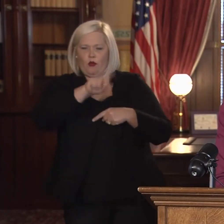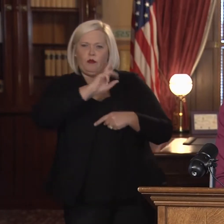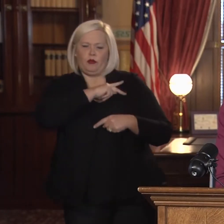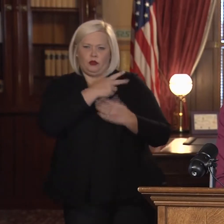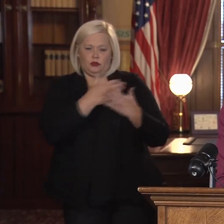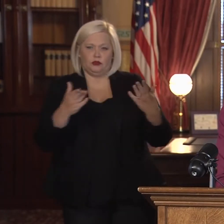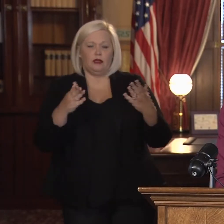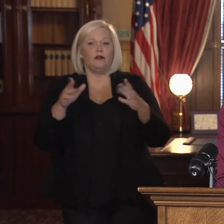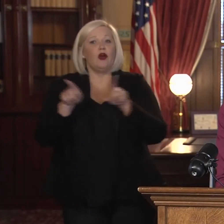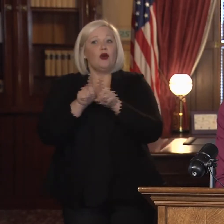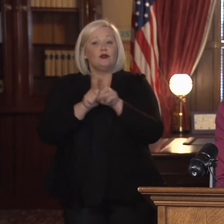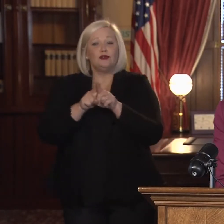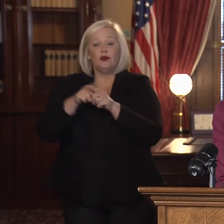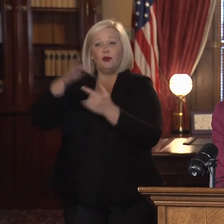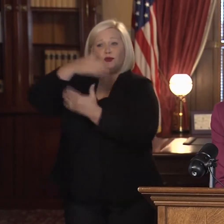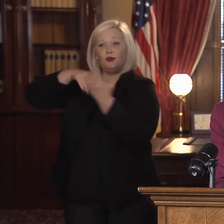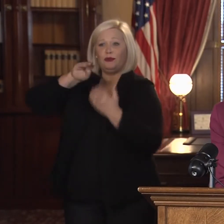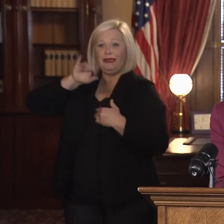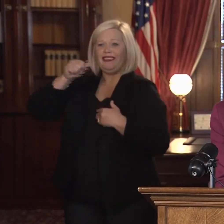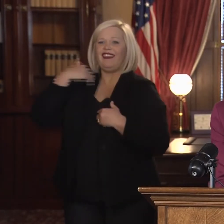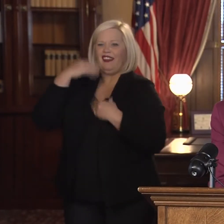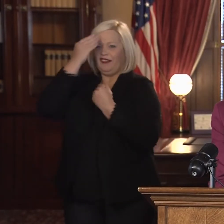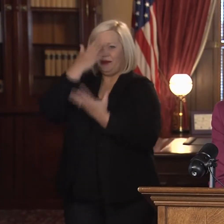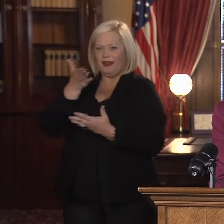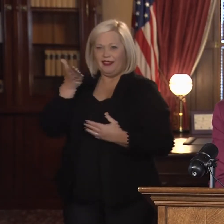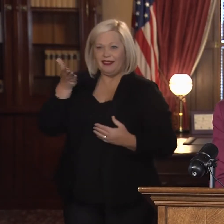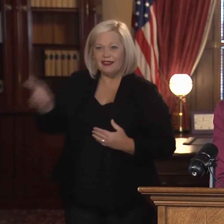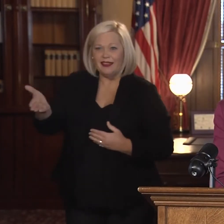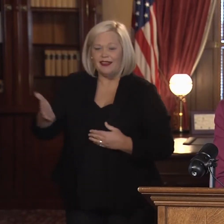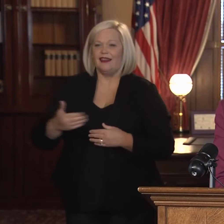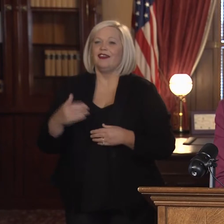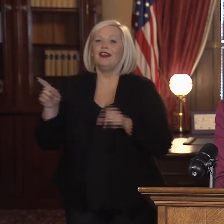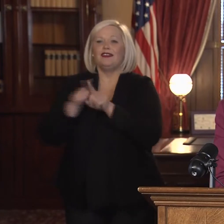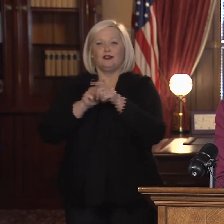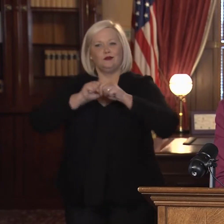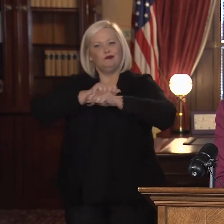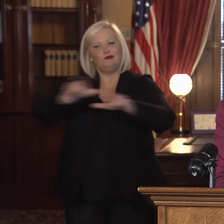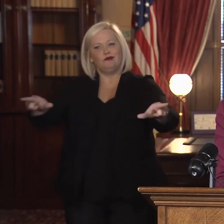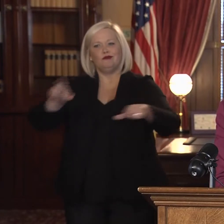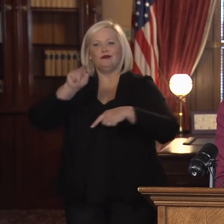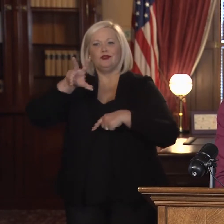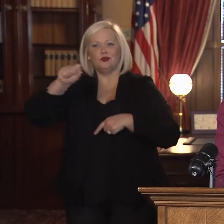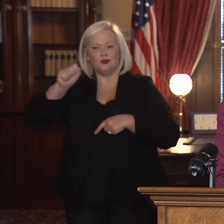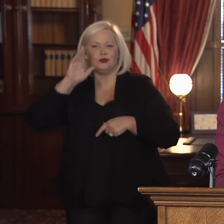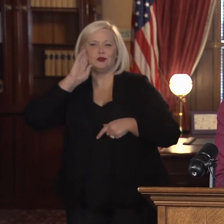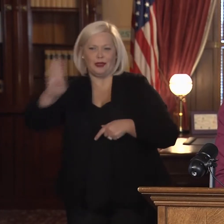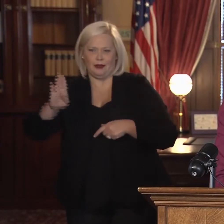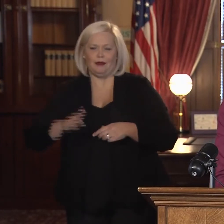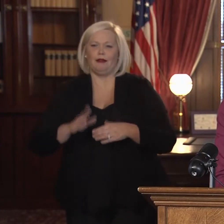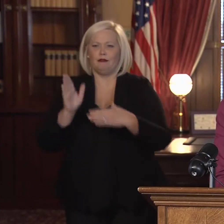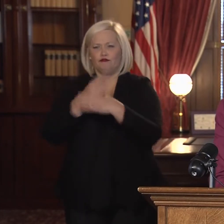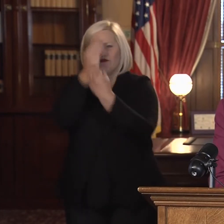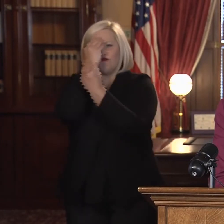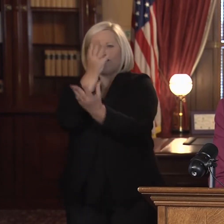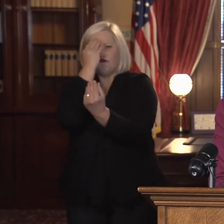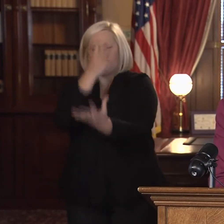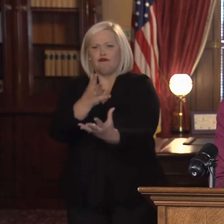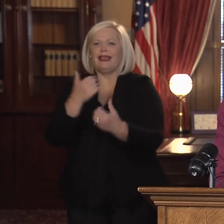WHERE WE'RE SHARING MANY DIFFERENT WAYS BAD ACTORS CHEAT CONSUMERS OUT THEIR MONEY.